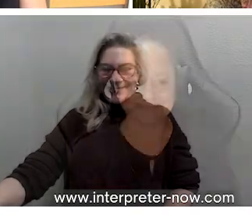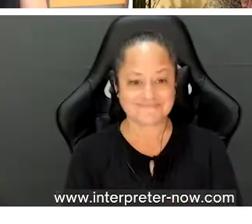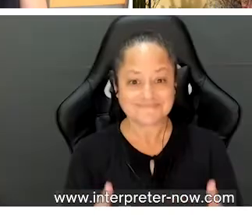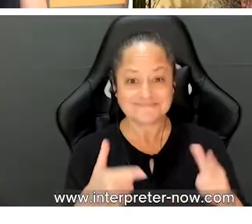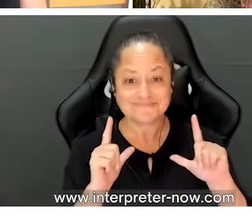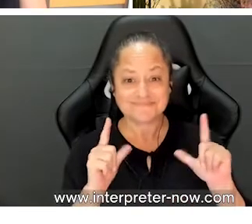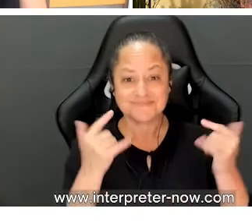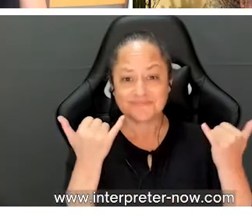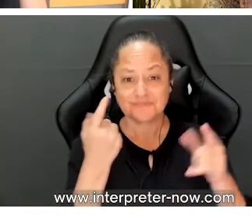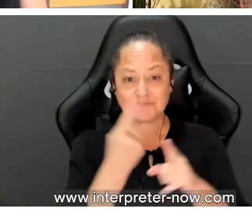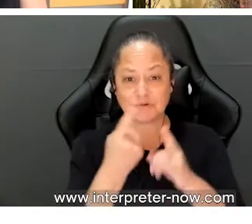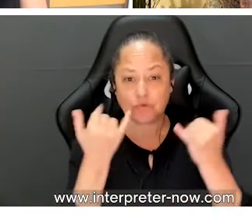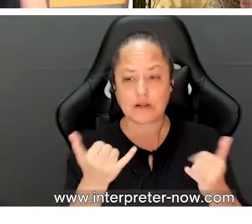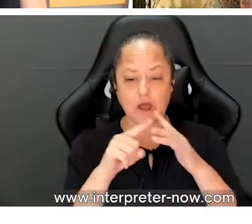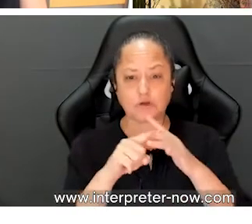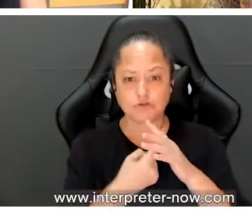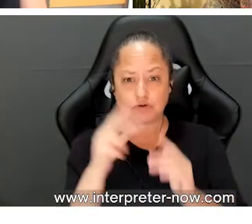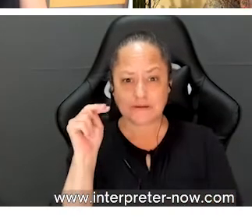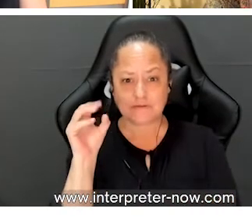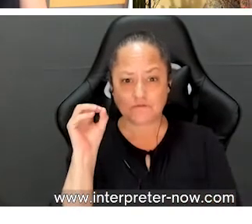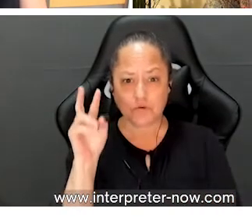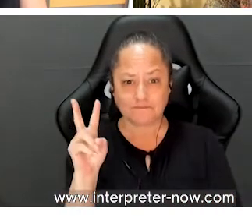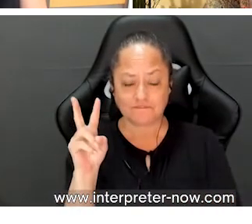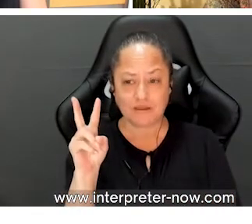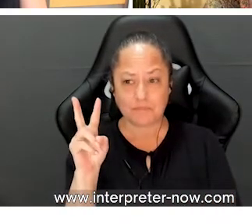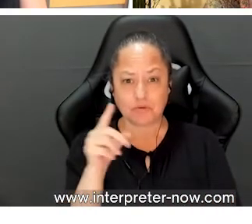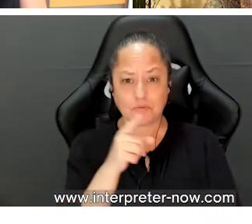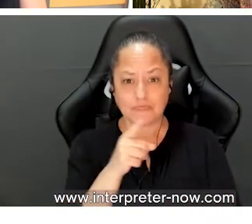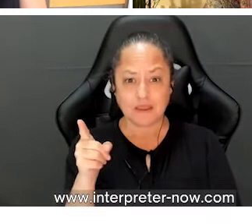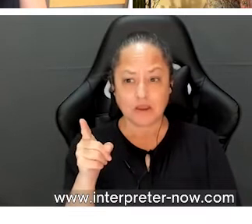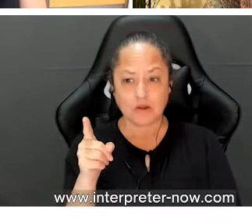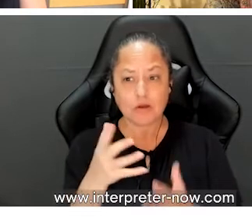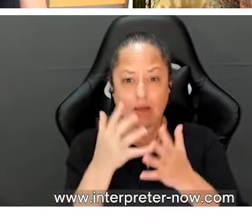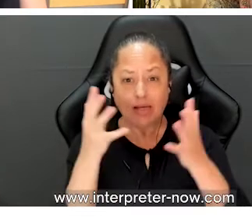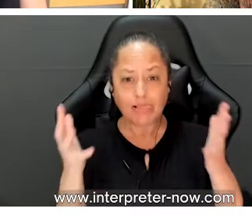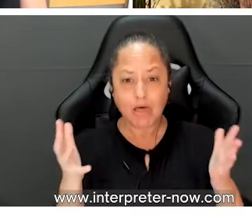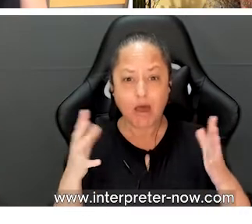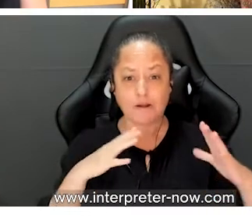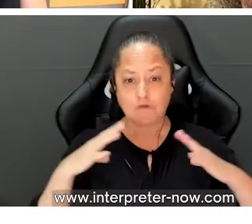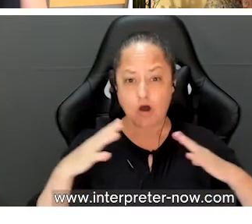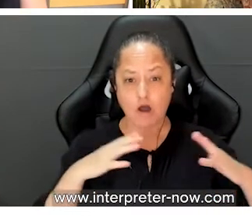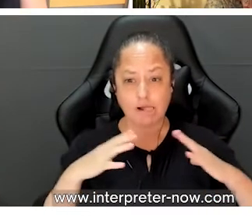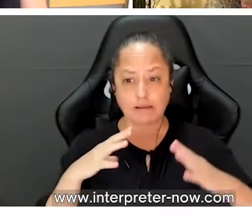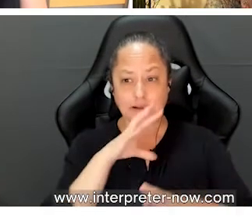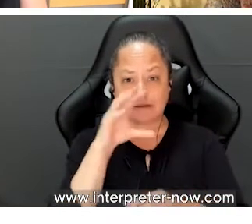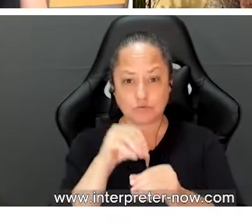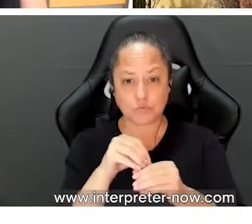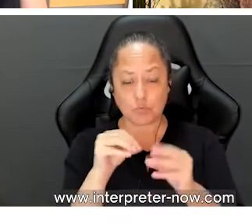So there are a lot of holidays in this winter season from many different religious and spiritual